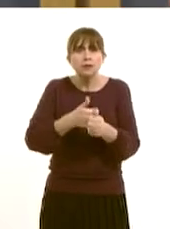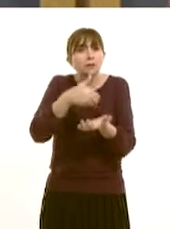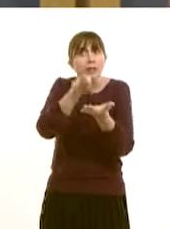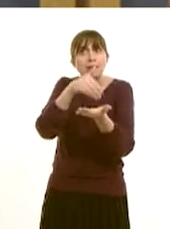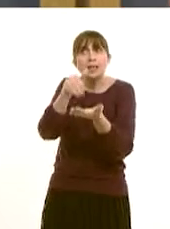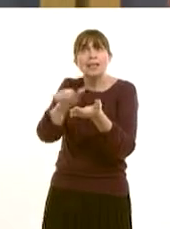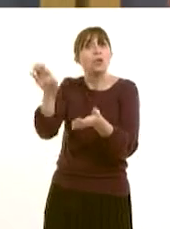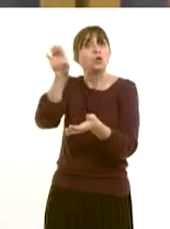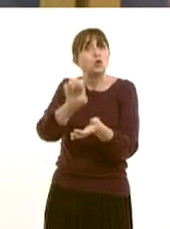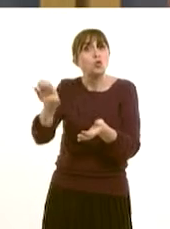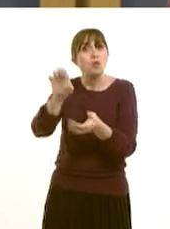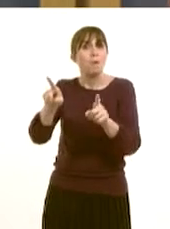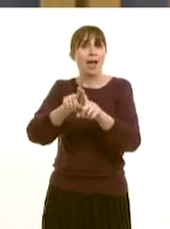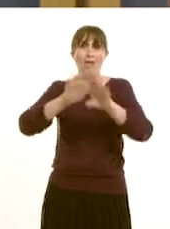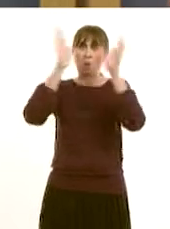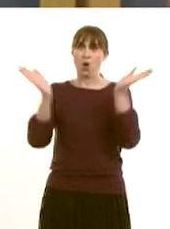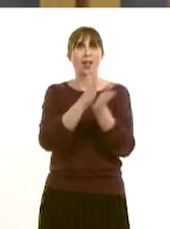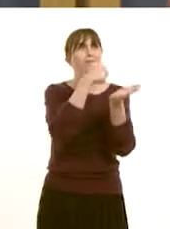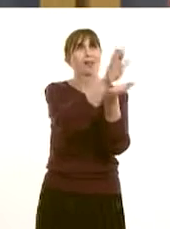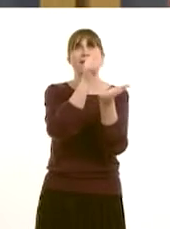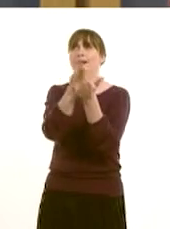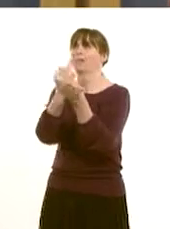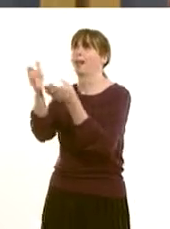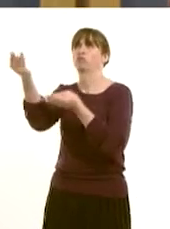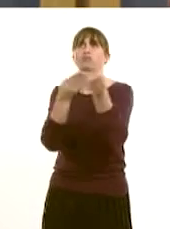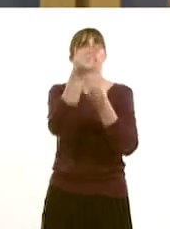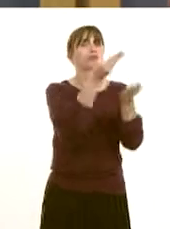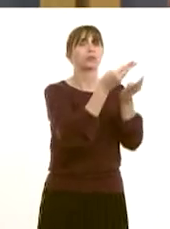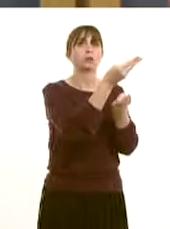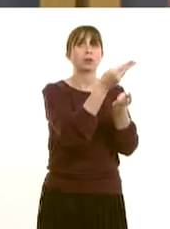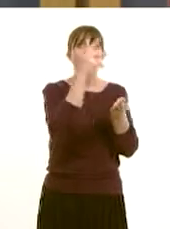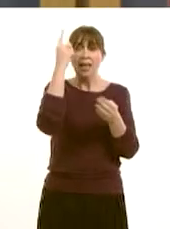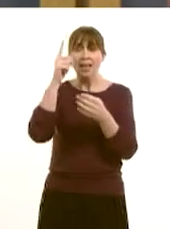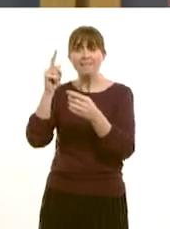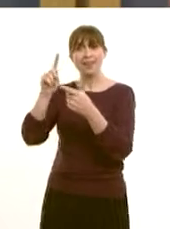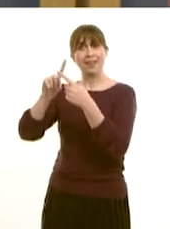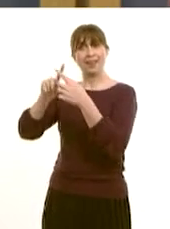Do you agree with me, First Minister, that, if we leave the European Union, trading with